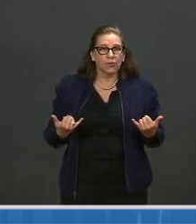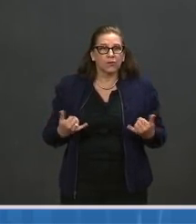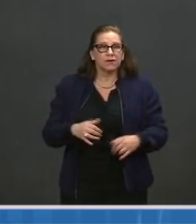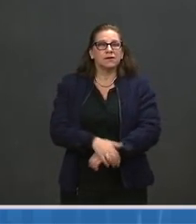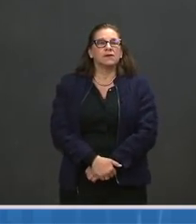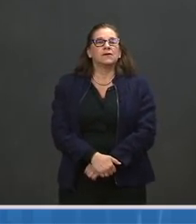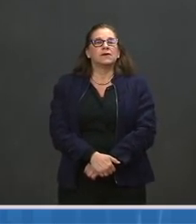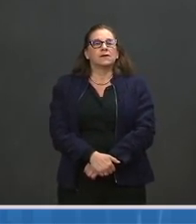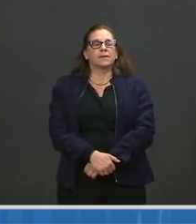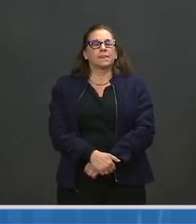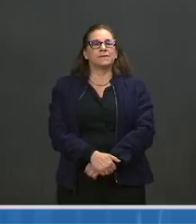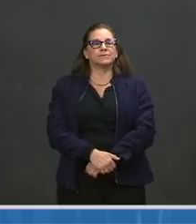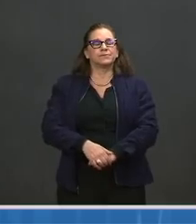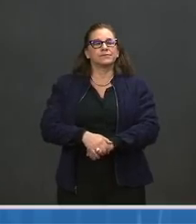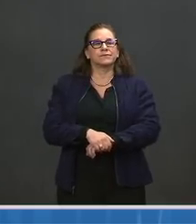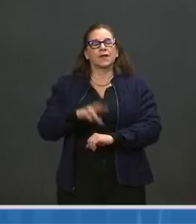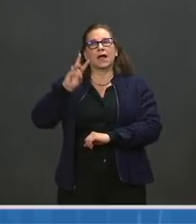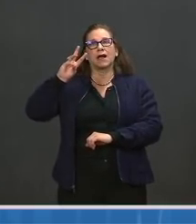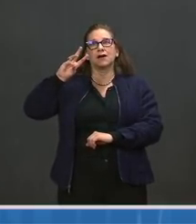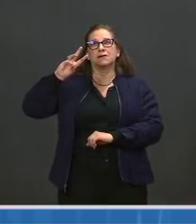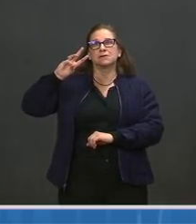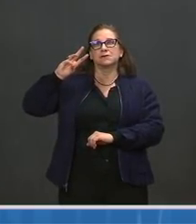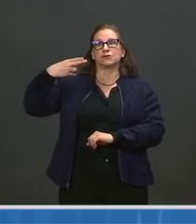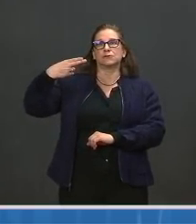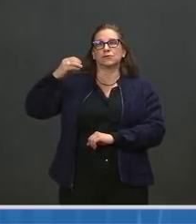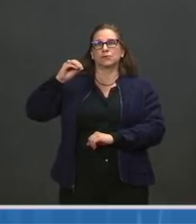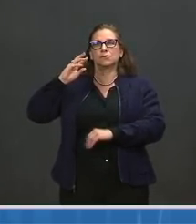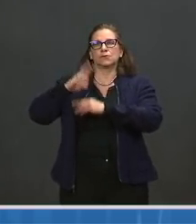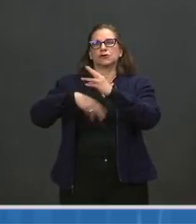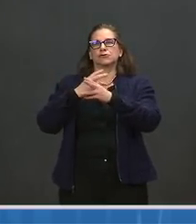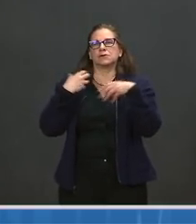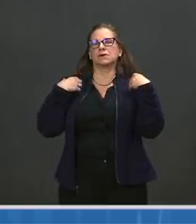Mr. Slavitt: Thank you, Dr. Fauci, Dr. Walensky. Let's go to questions, please.